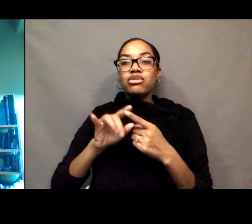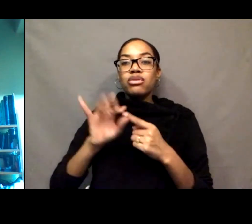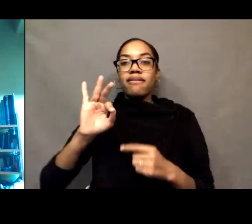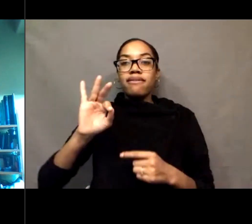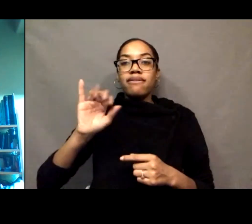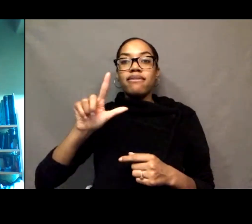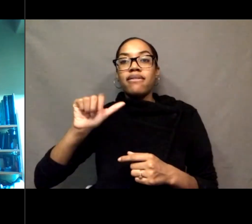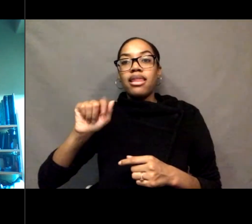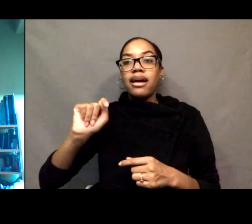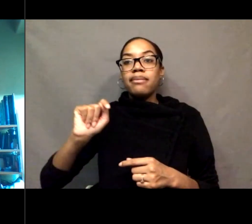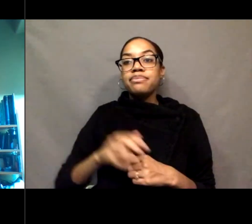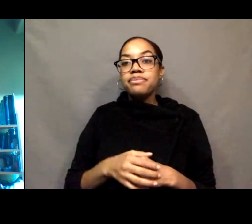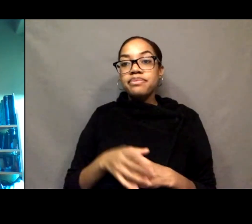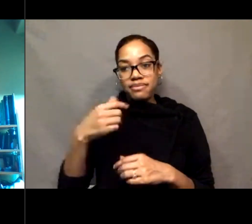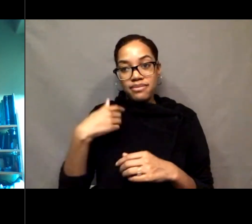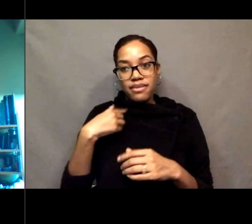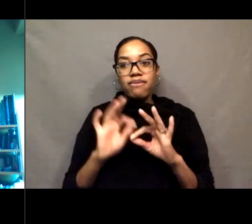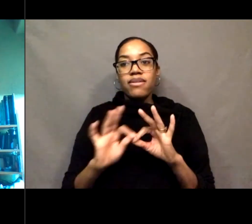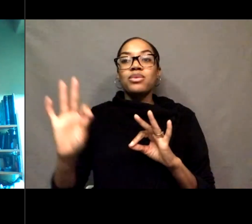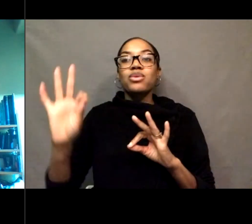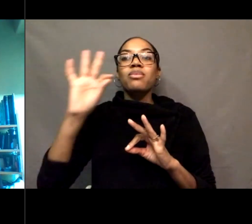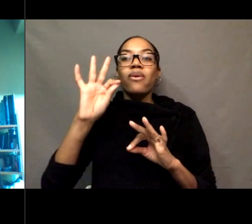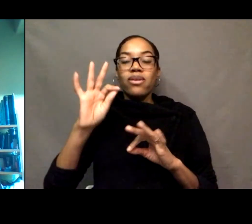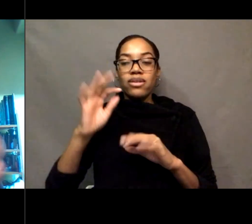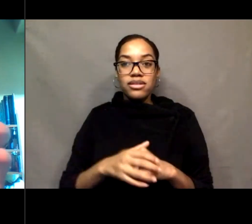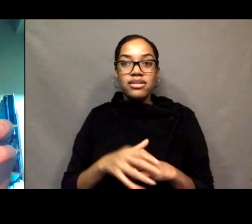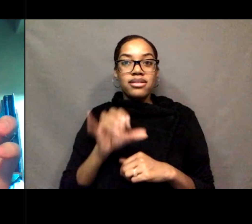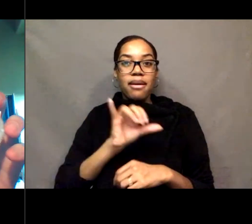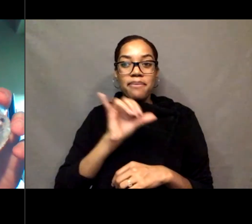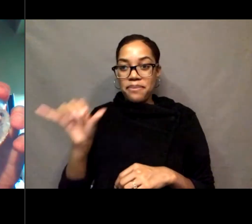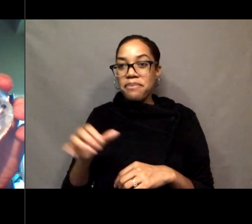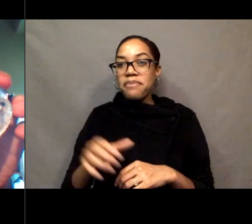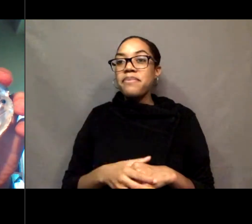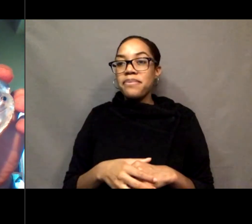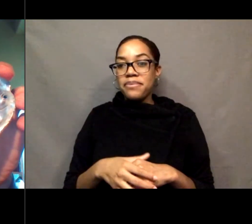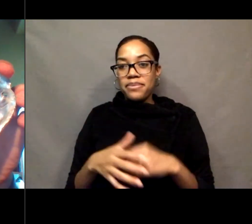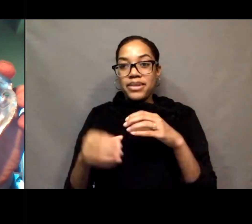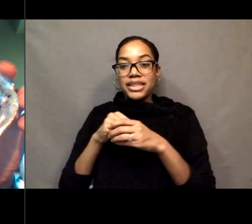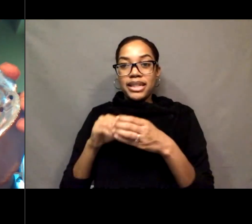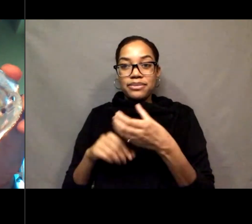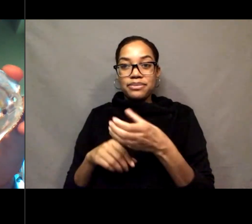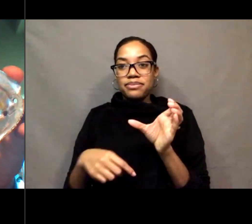They have respiratory ports just like all other abalone. And again, this beautiful interior of the shell